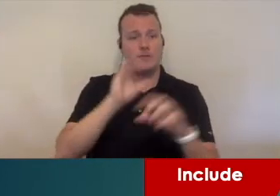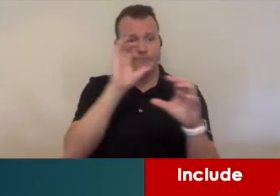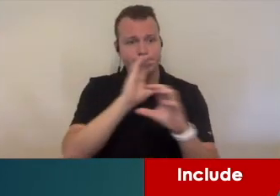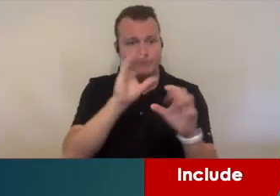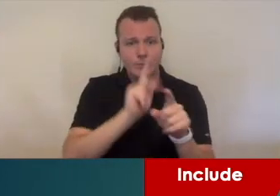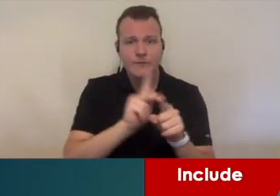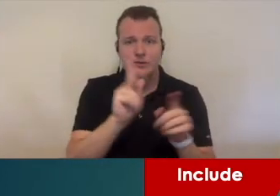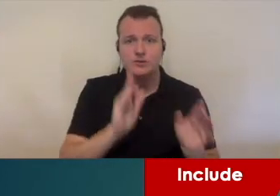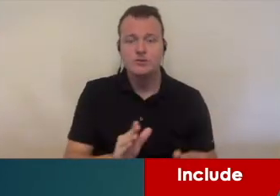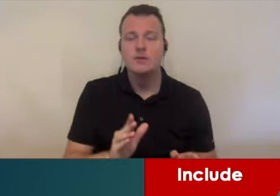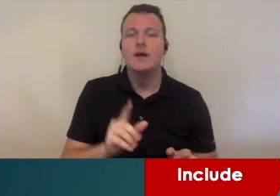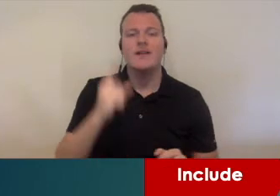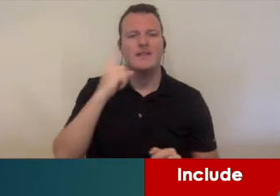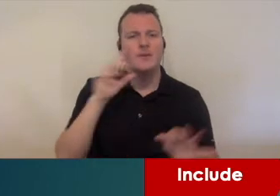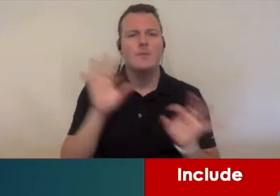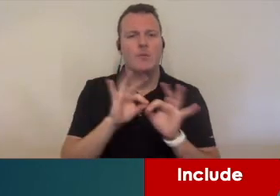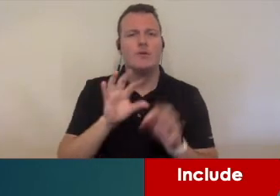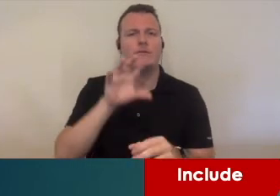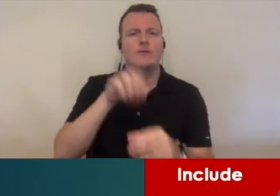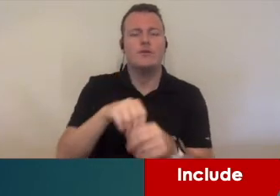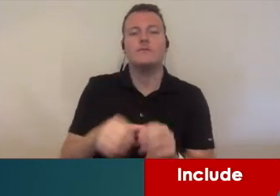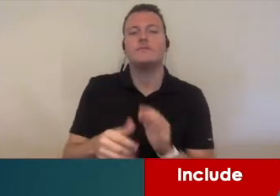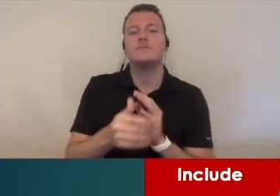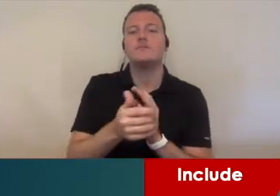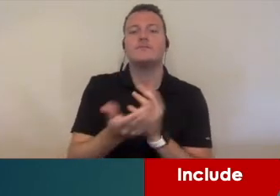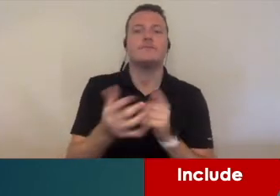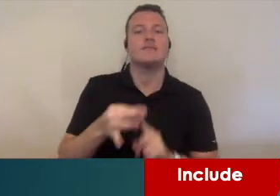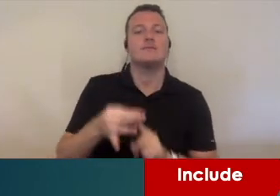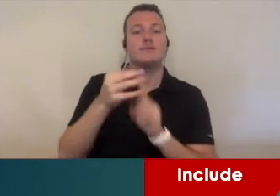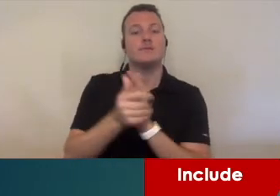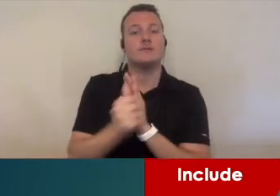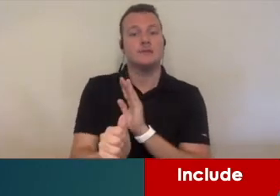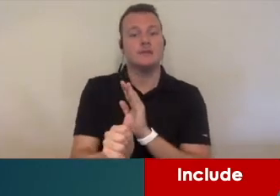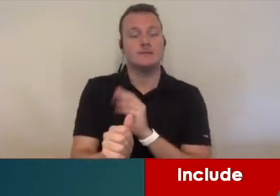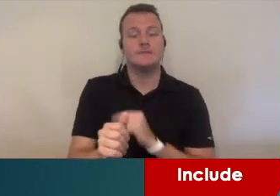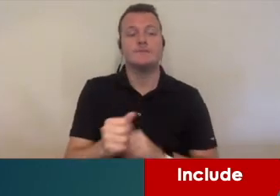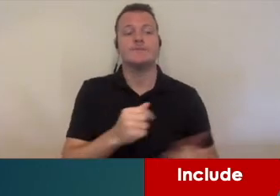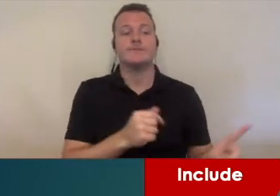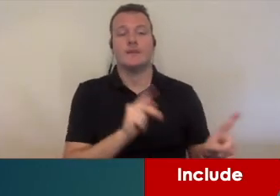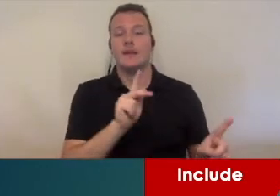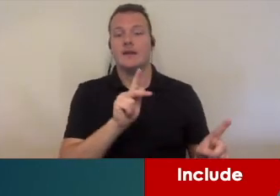really important to include things like special skills. So as Ms. Witham